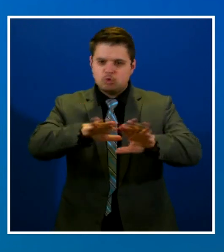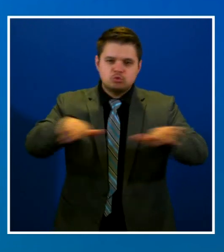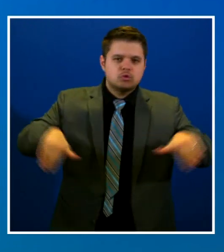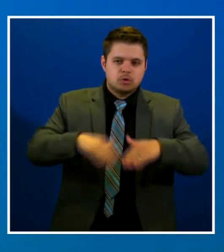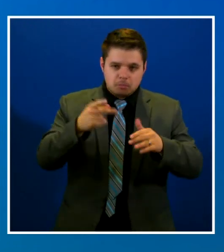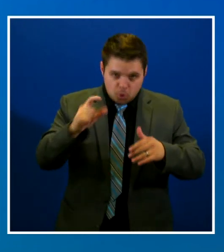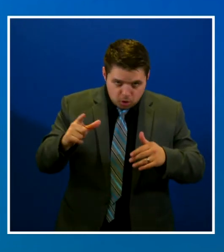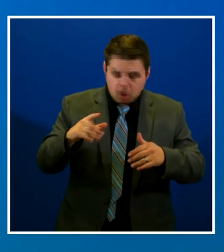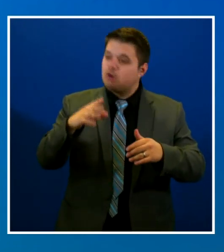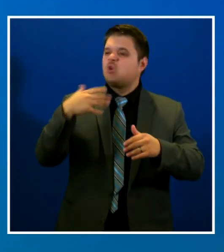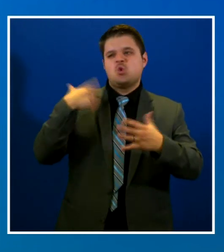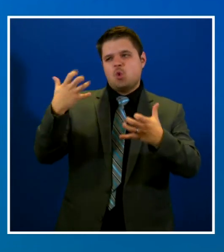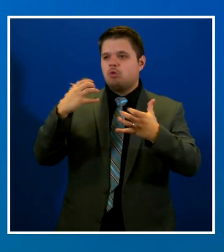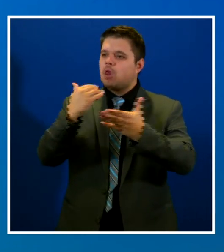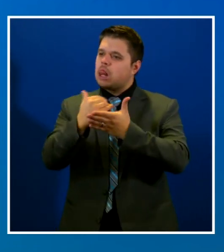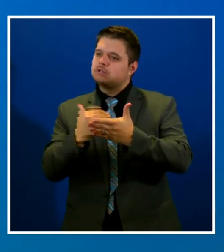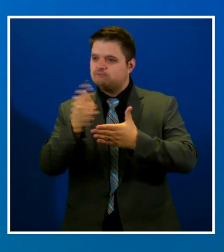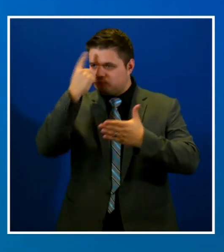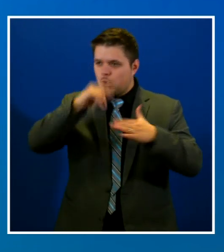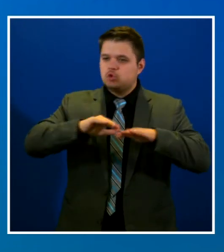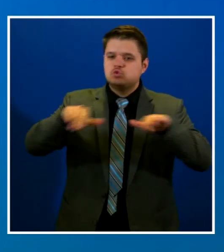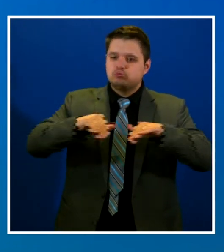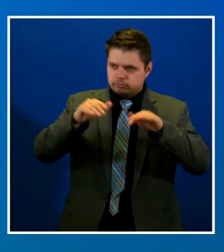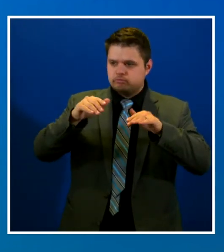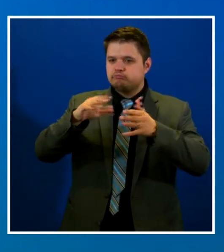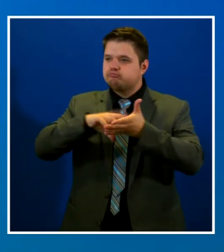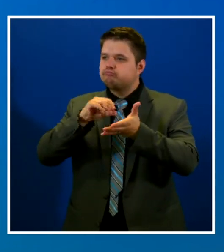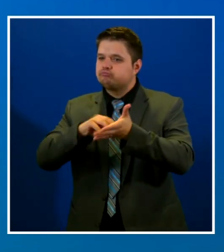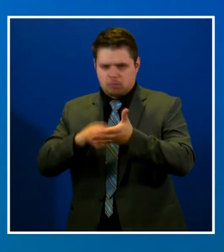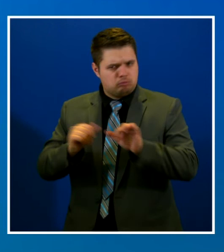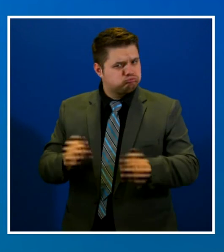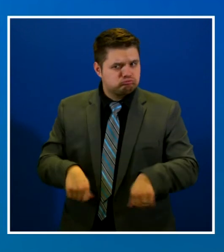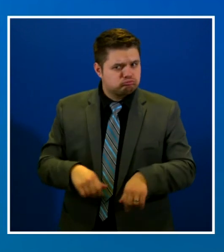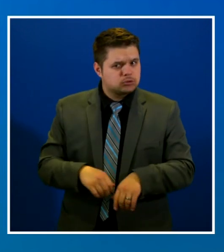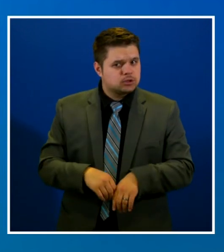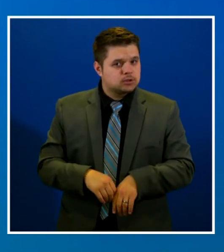The 2021 applications for Everybody Plays! the recreation